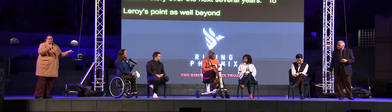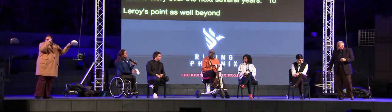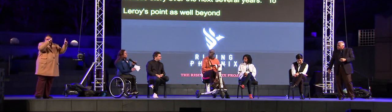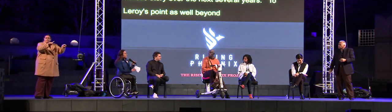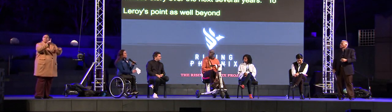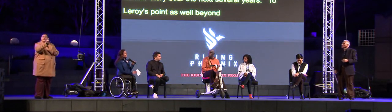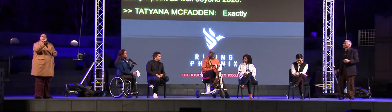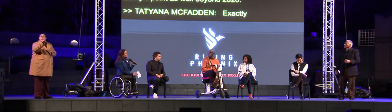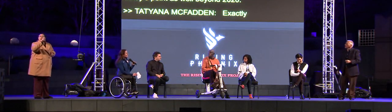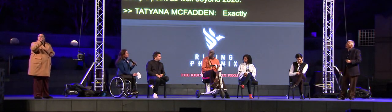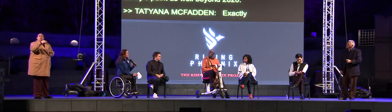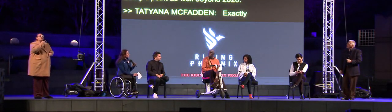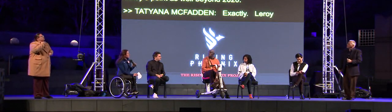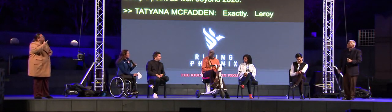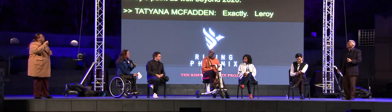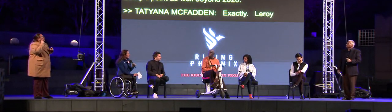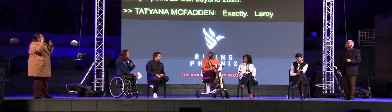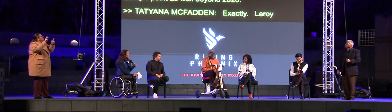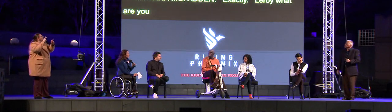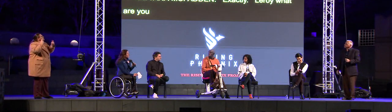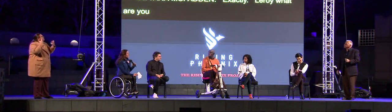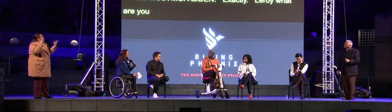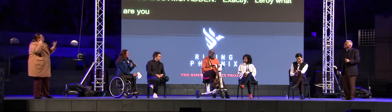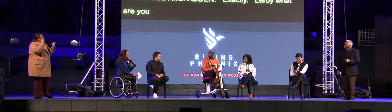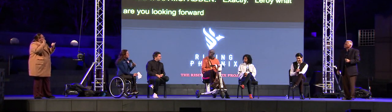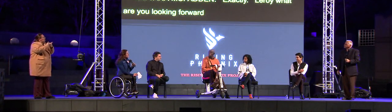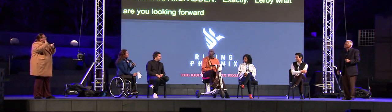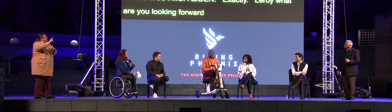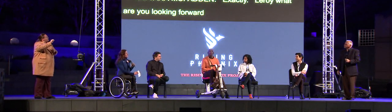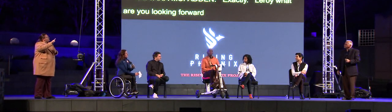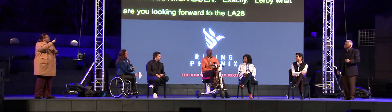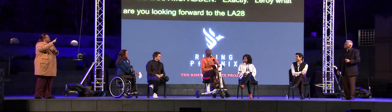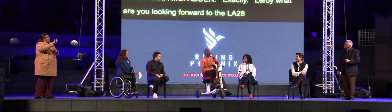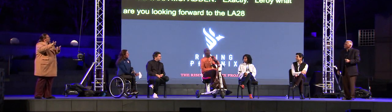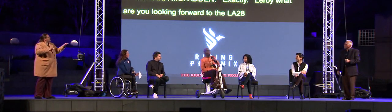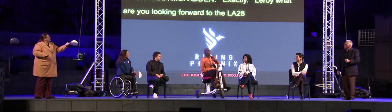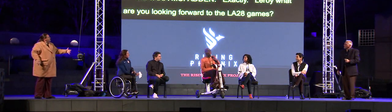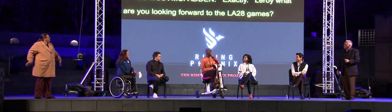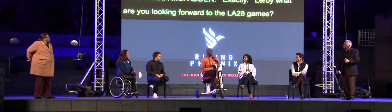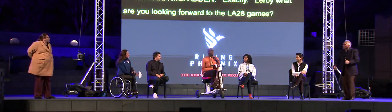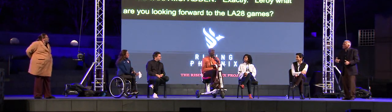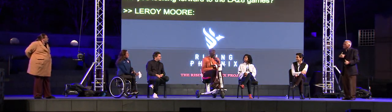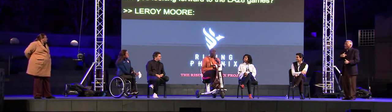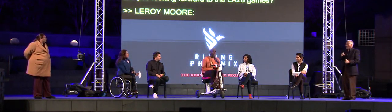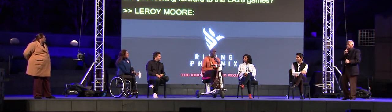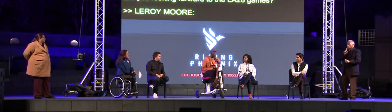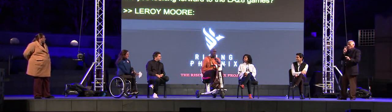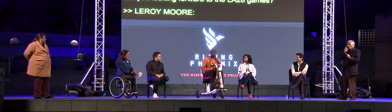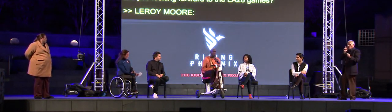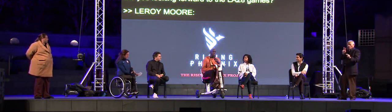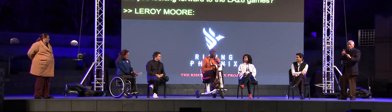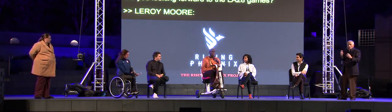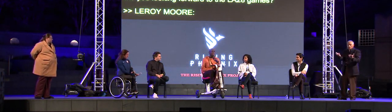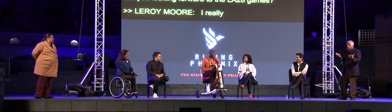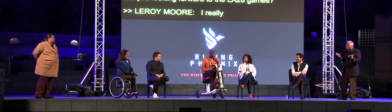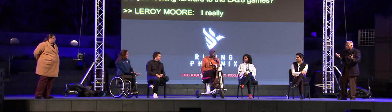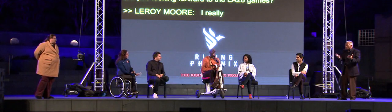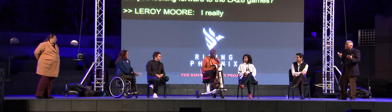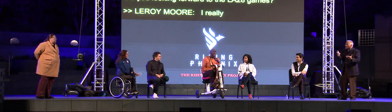What are you looking forward to for the LA28 games? Well, I'm really looking forward to the city